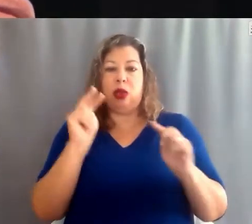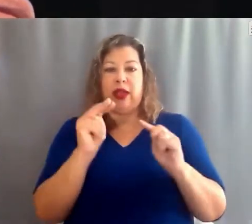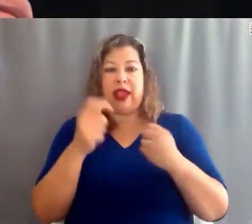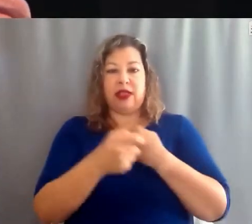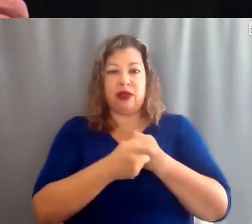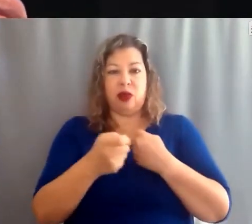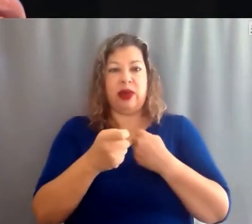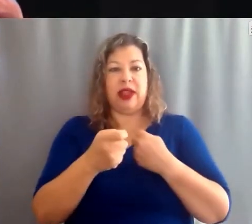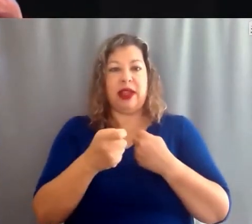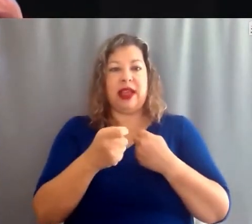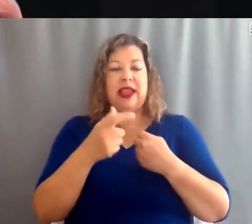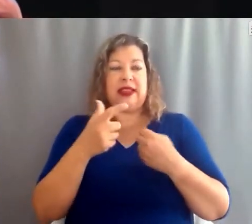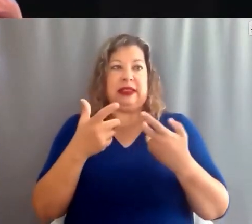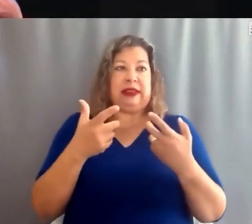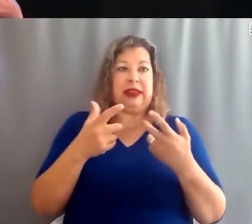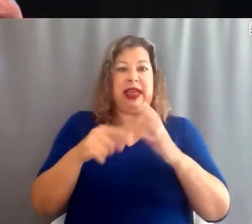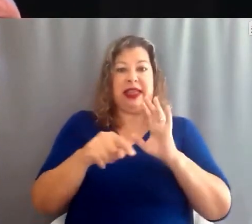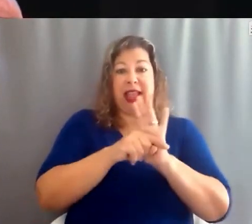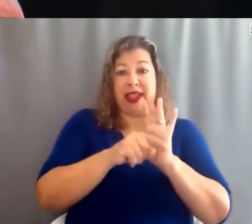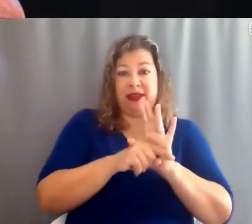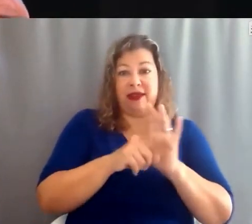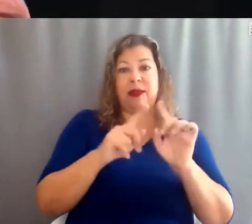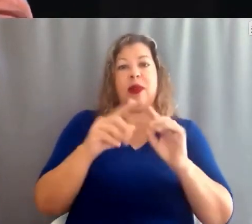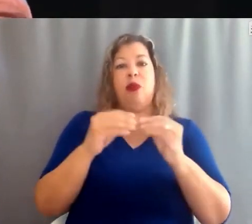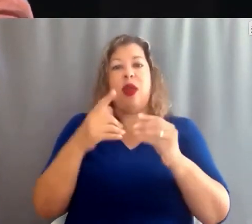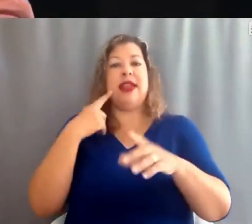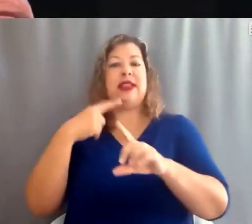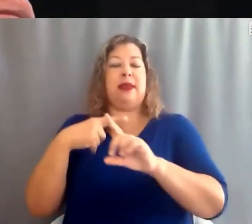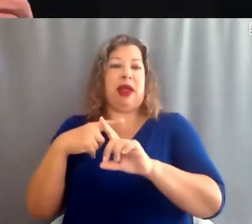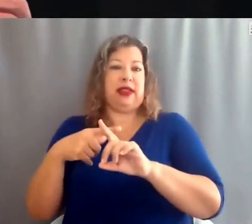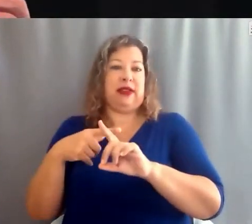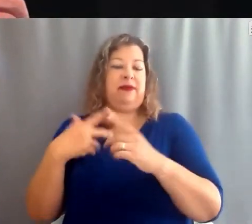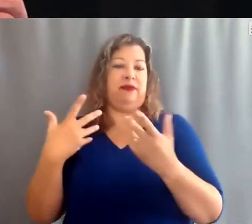Right? We choose to see the world the way we desire to.